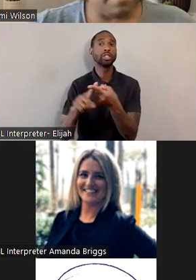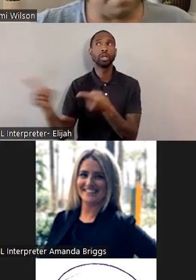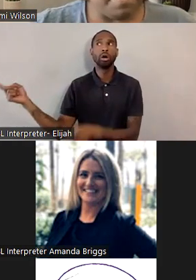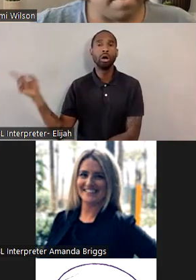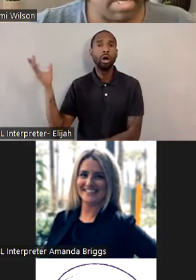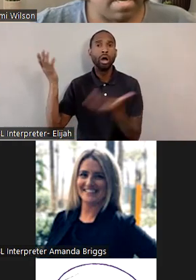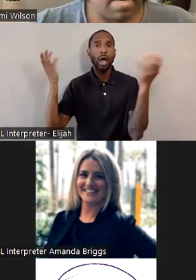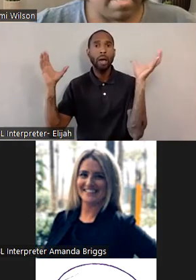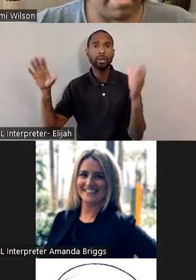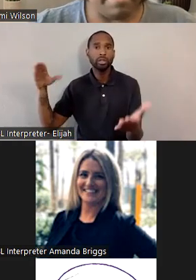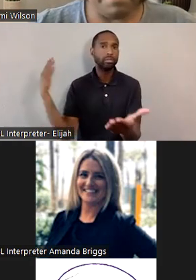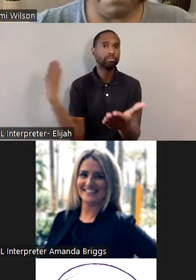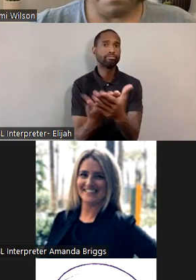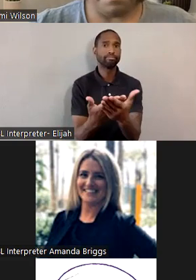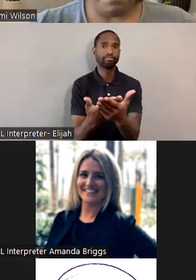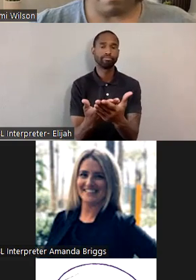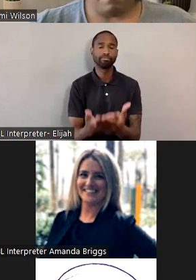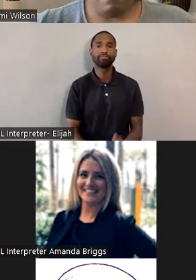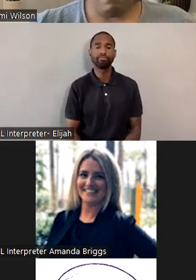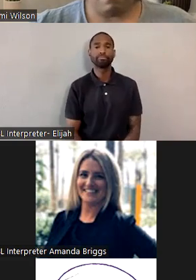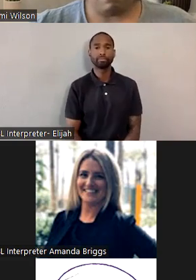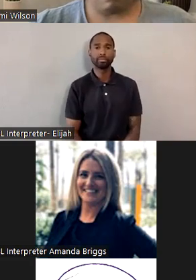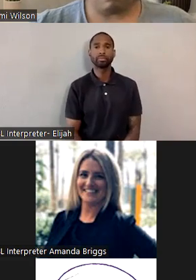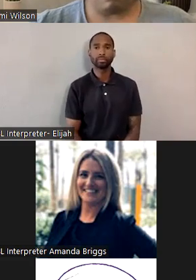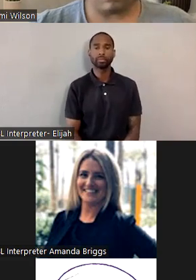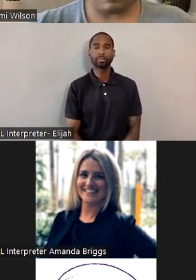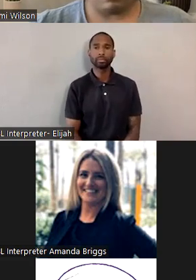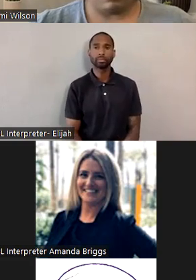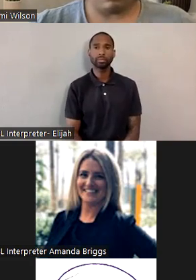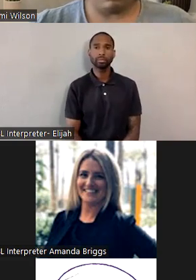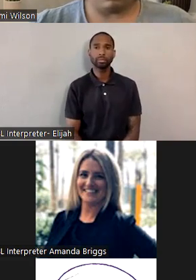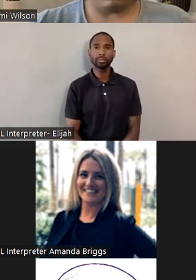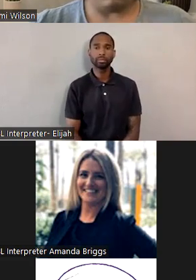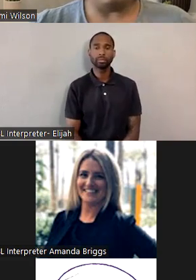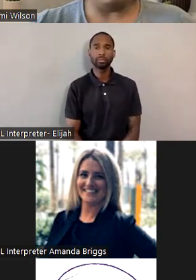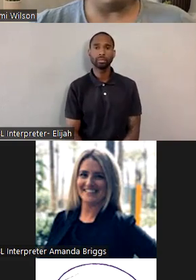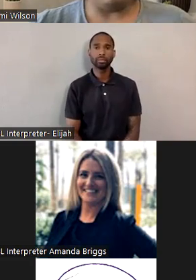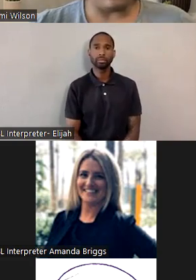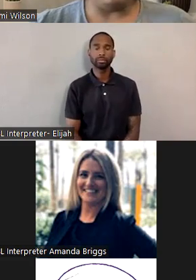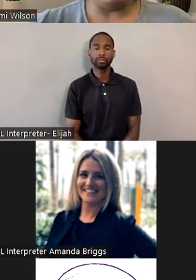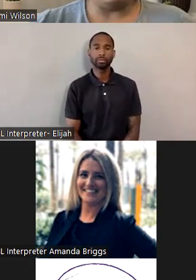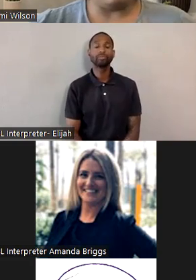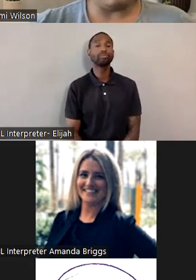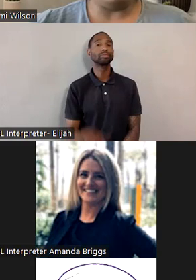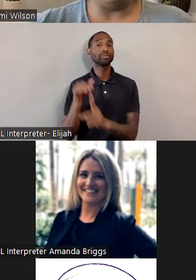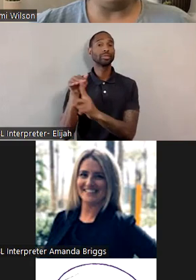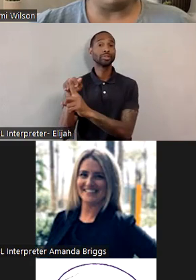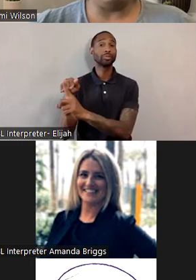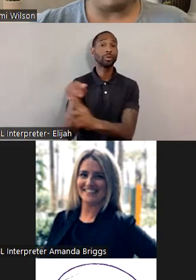arrives. Just a reminder Naloxone does wear